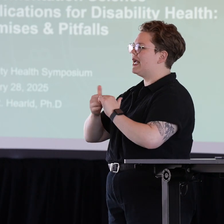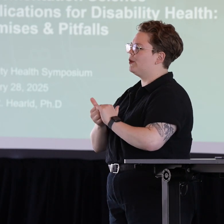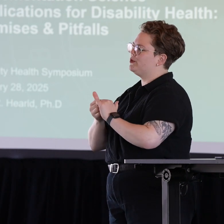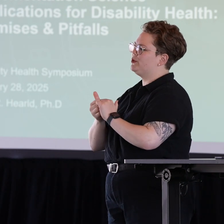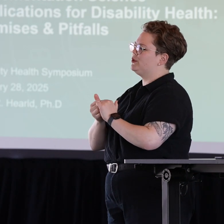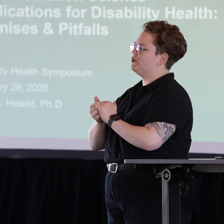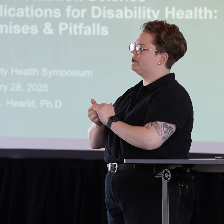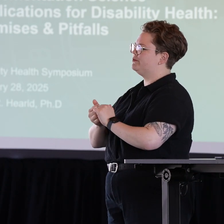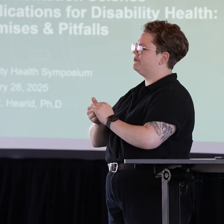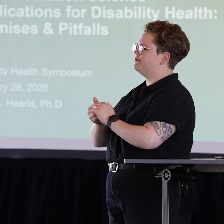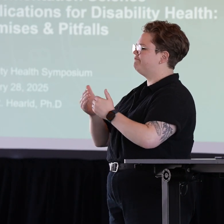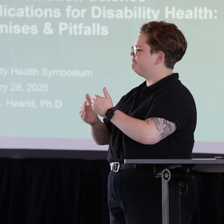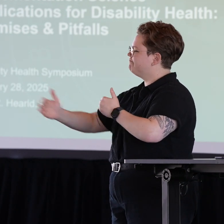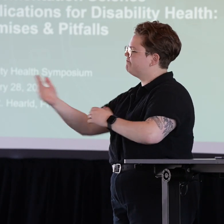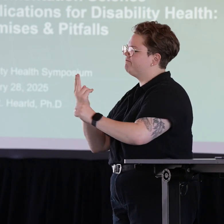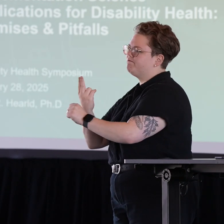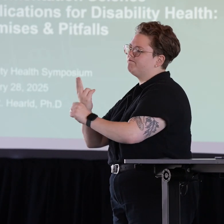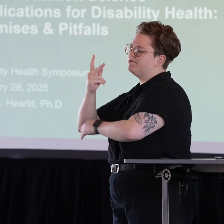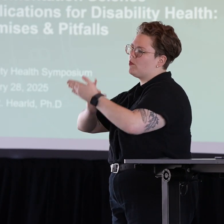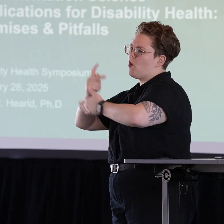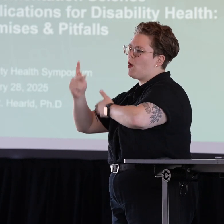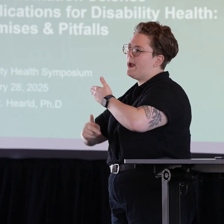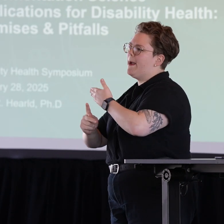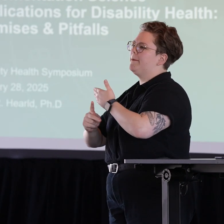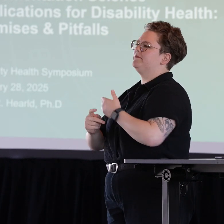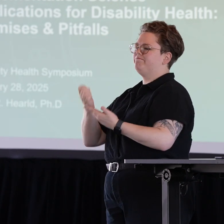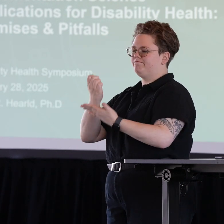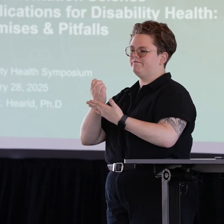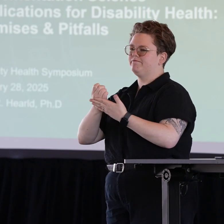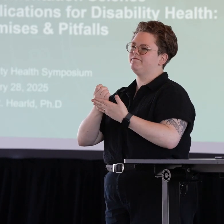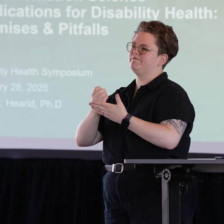innovative programs and evidence based interventions. And what I